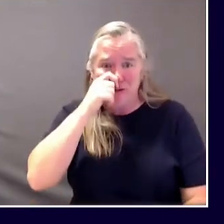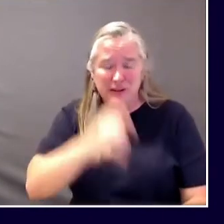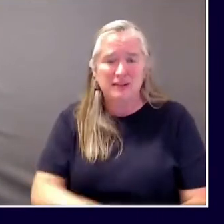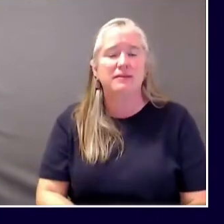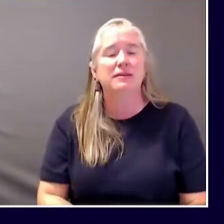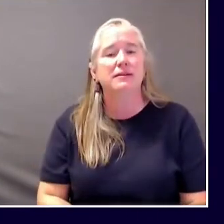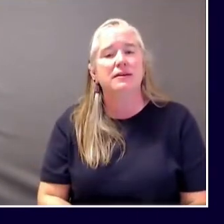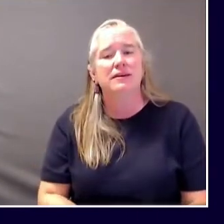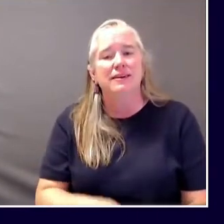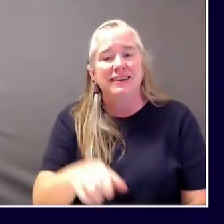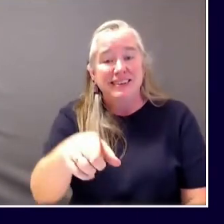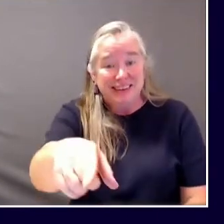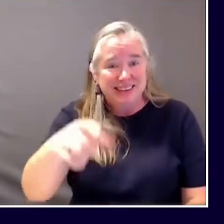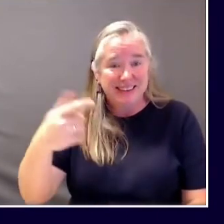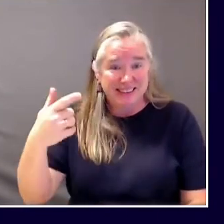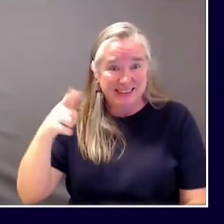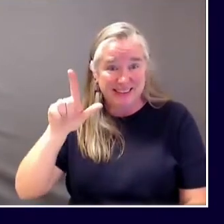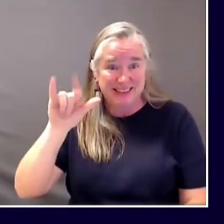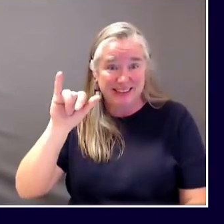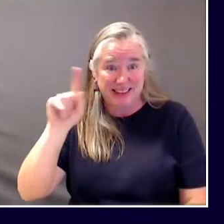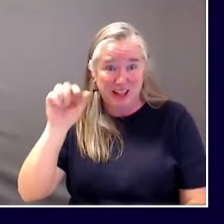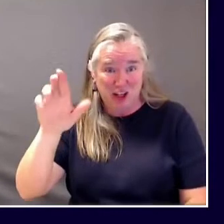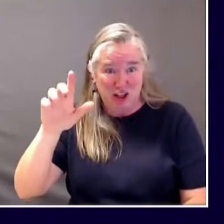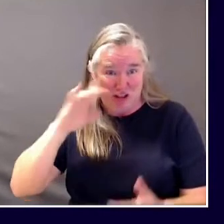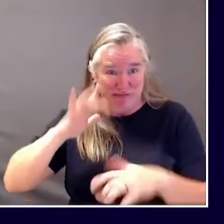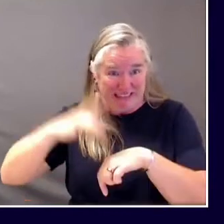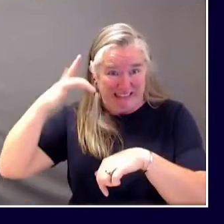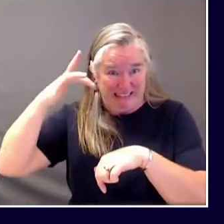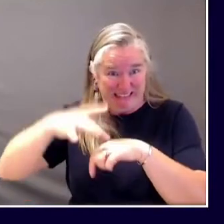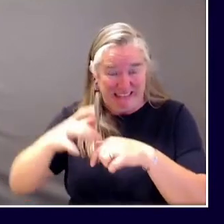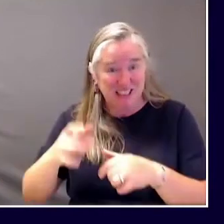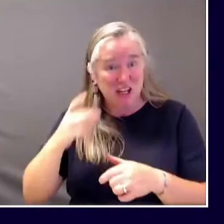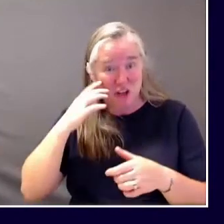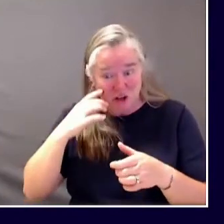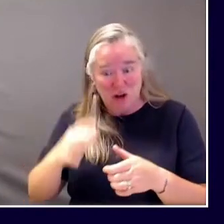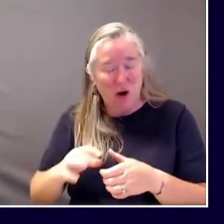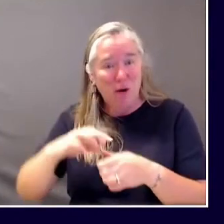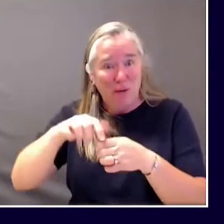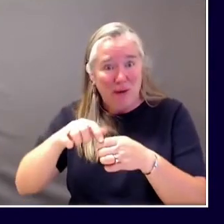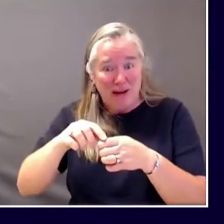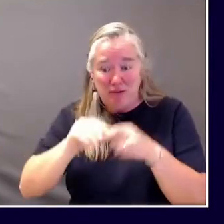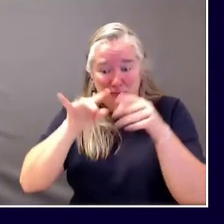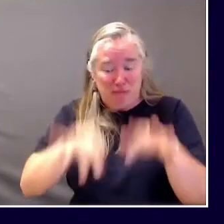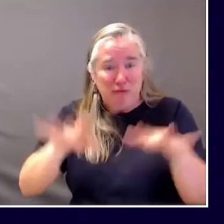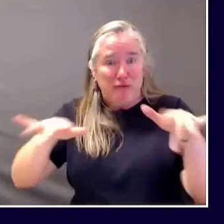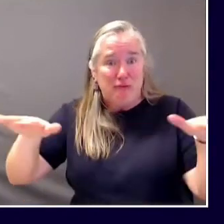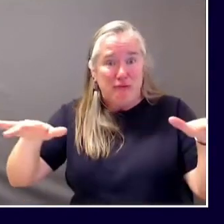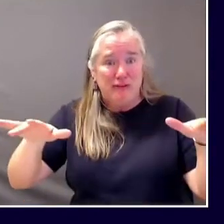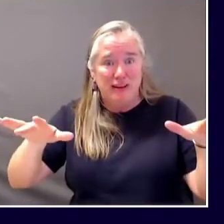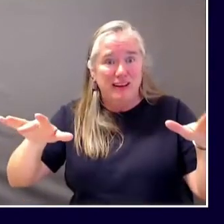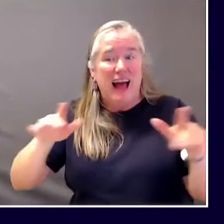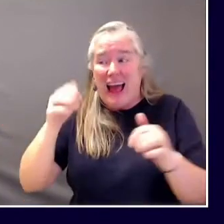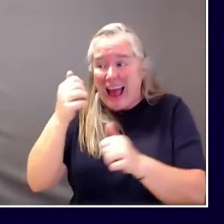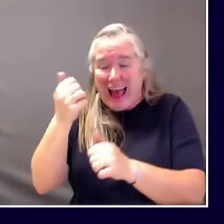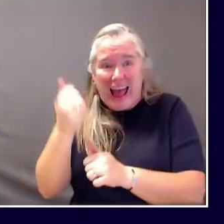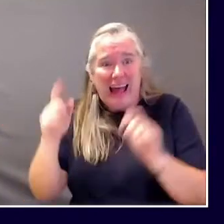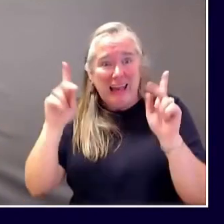to our arts and crafts club and